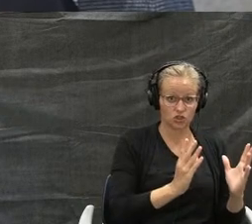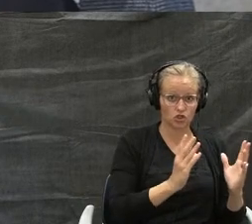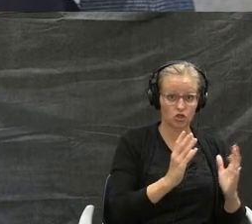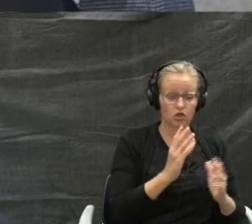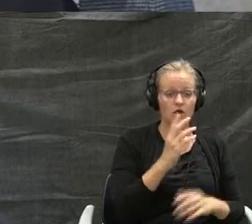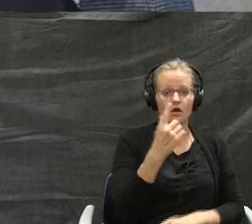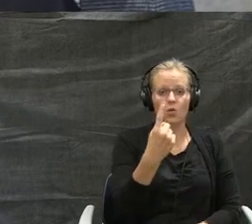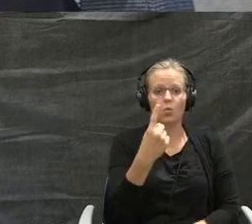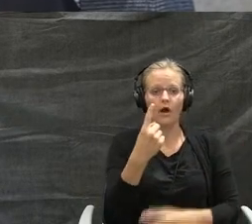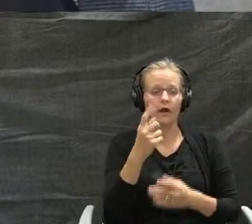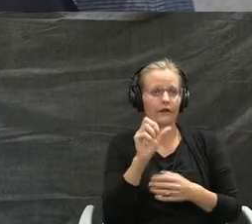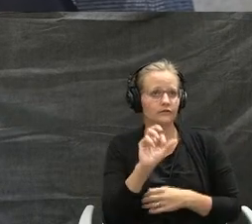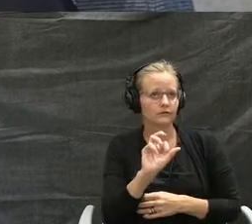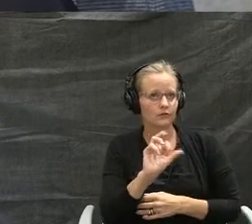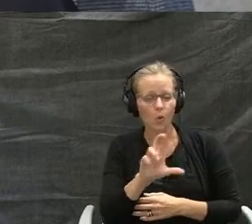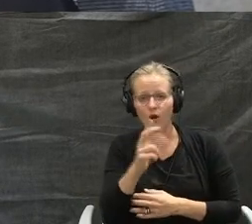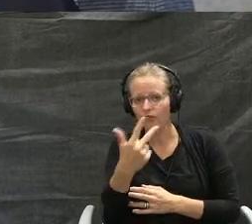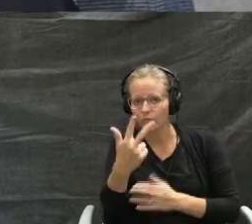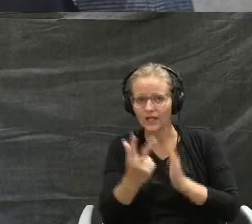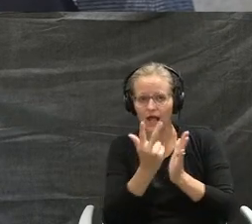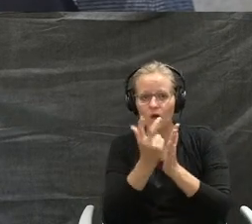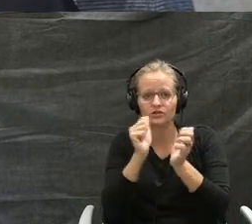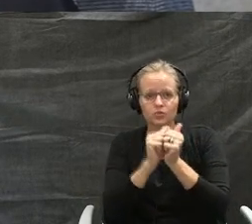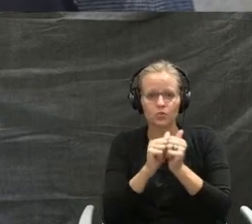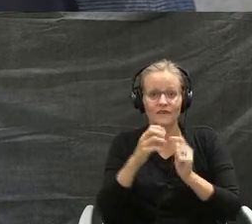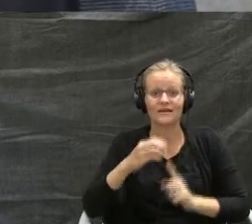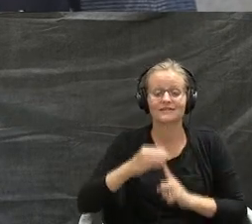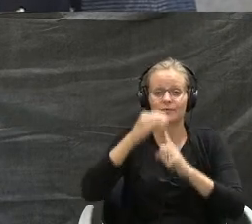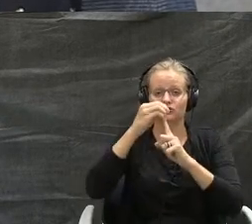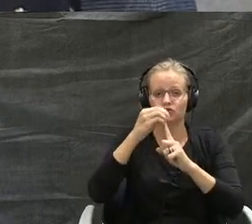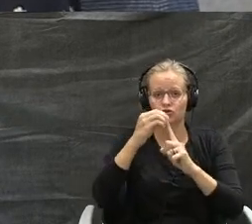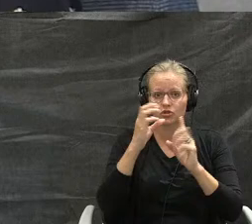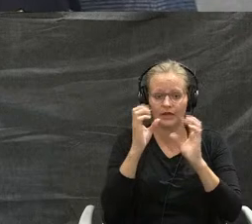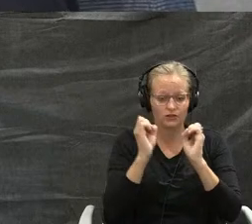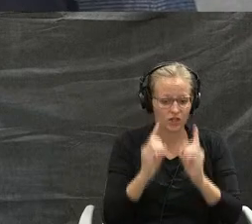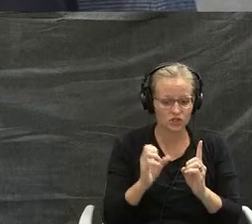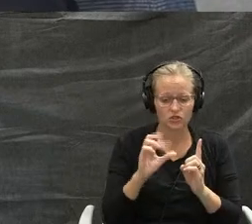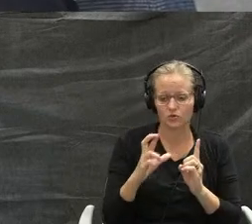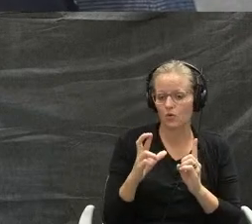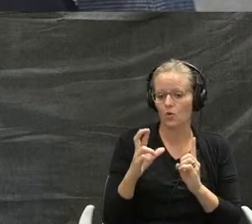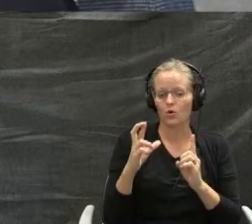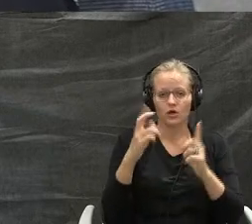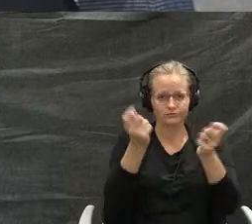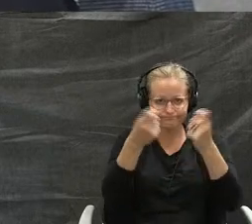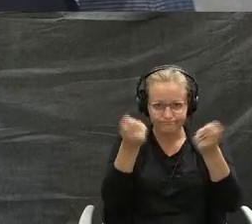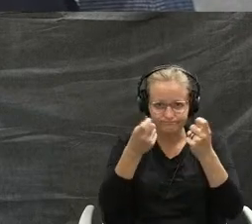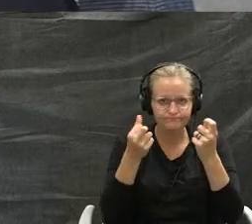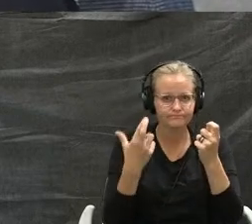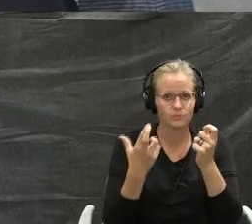specialists. Intervention, special education HP time. Does that mean that children with an iep will stay at school beyond